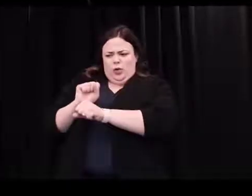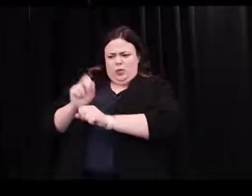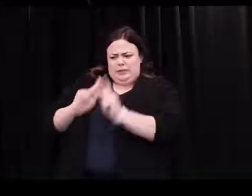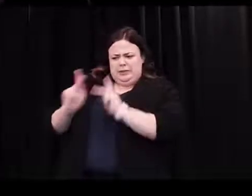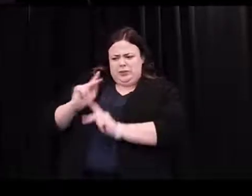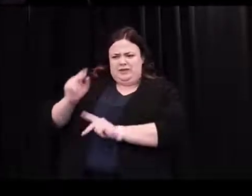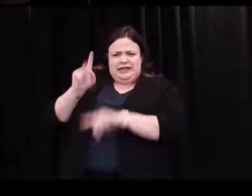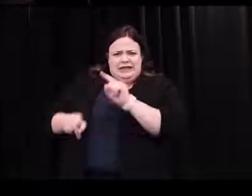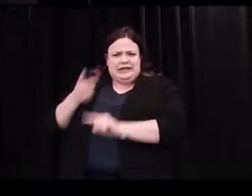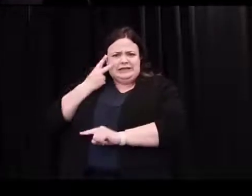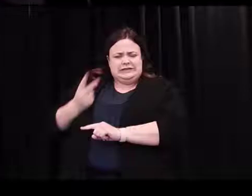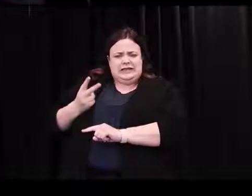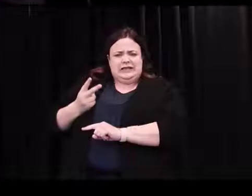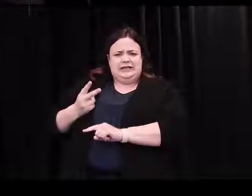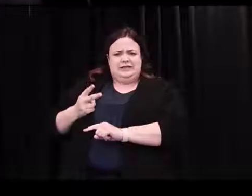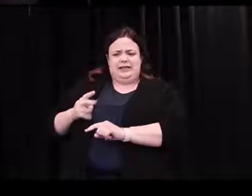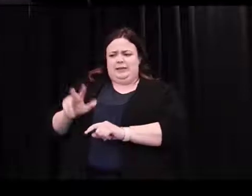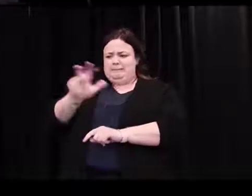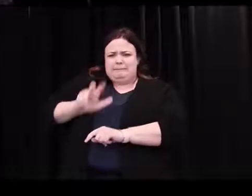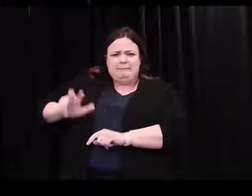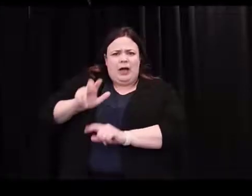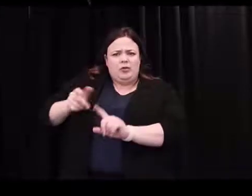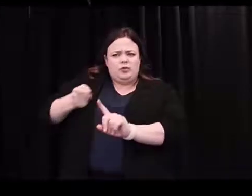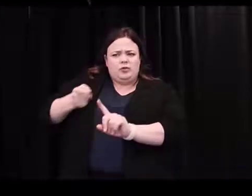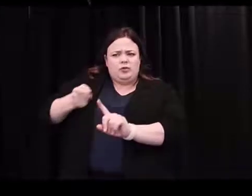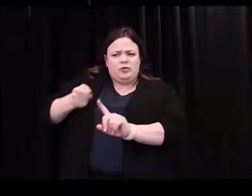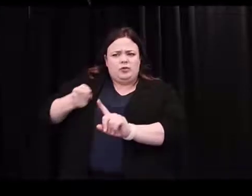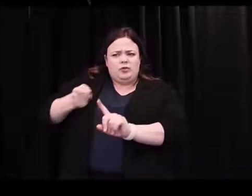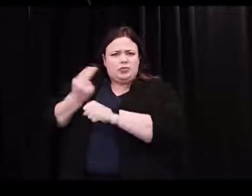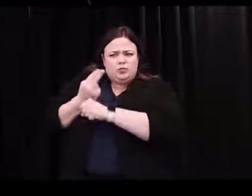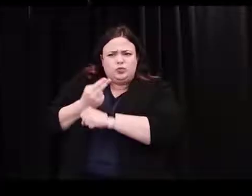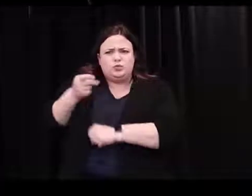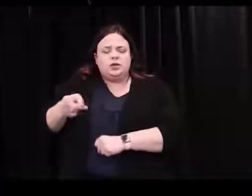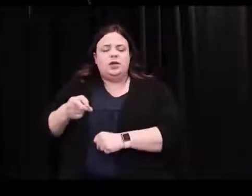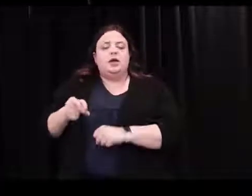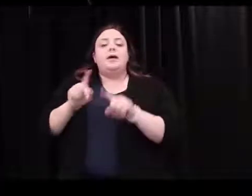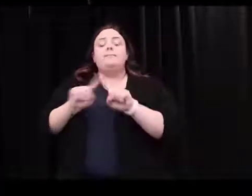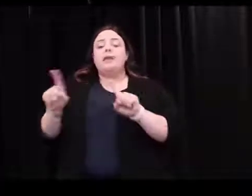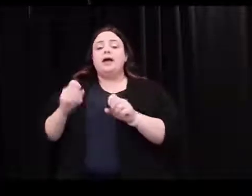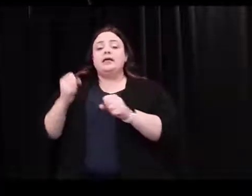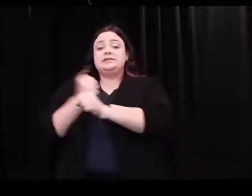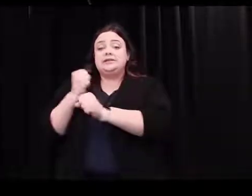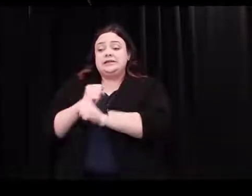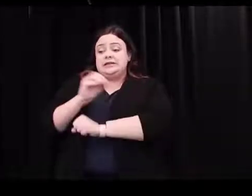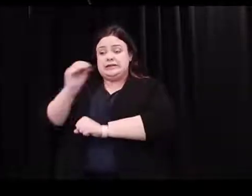they can't see the mouse pointer? But actually statistically speaking, there are about twice